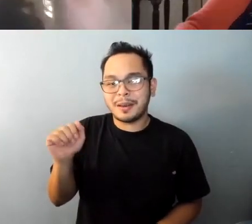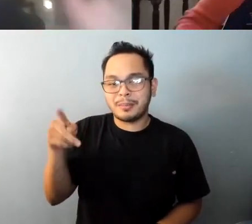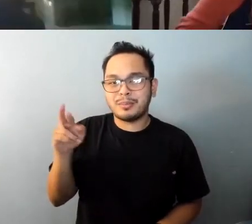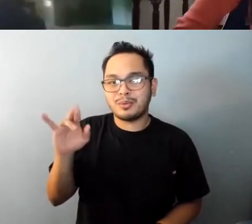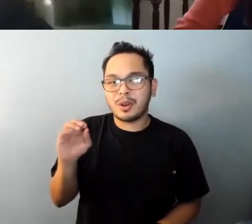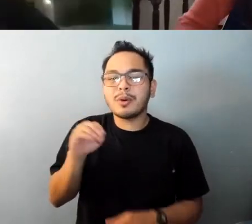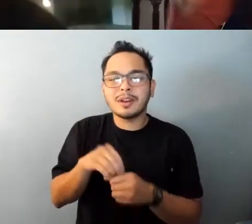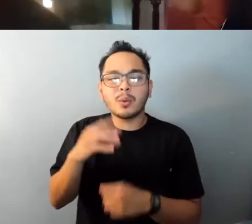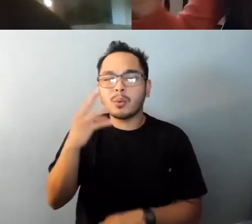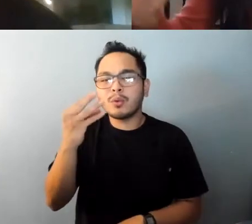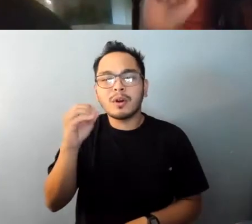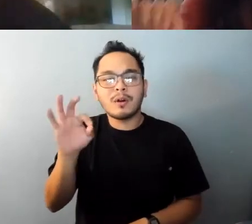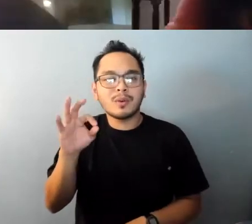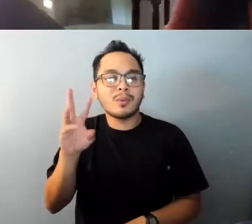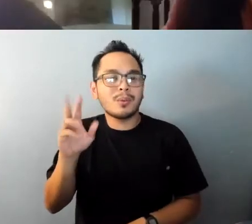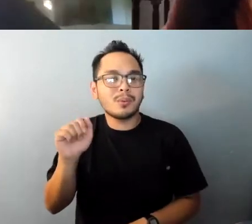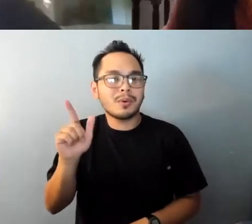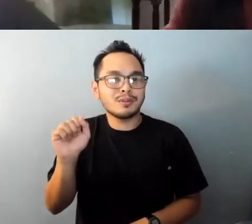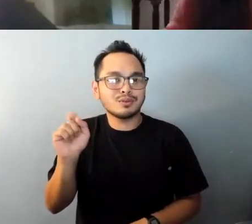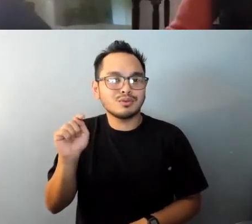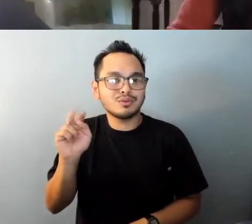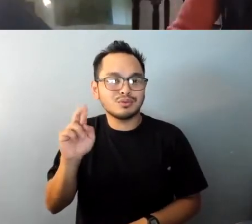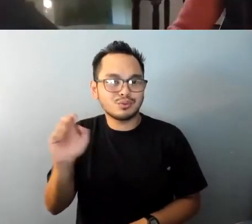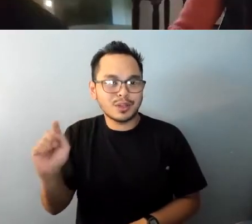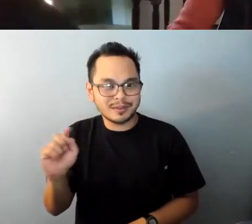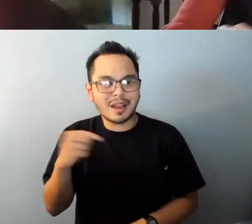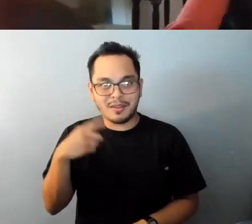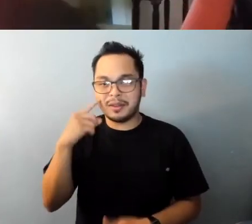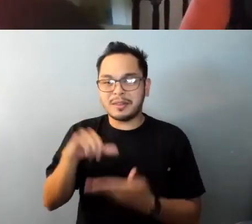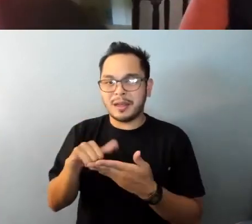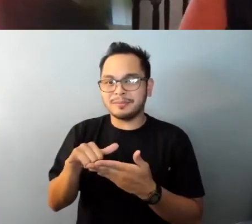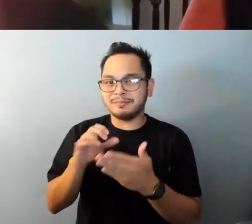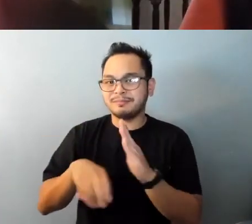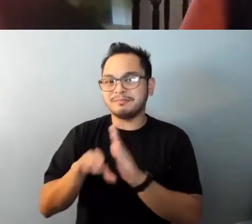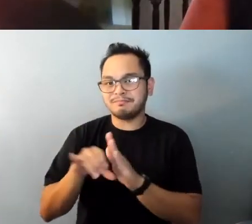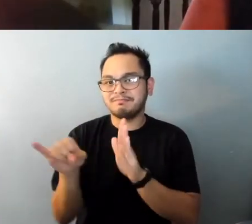And I think Nick would be like, he would still